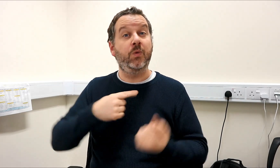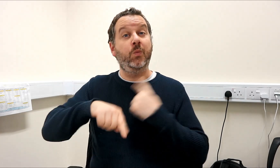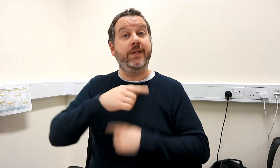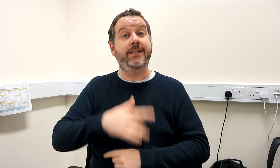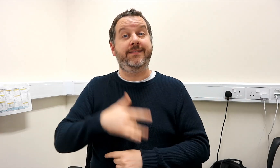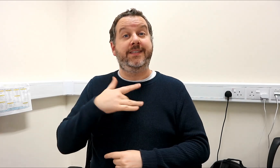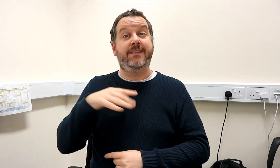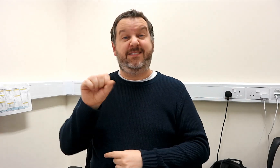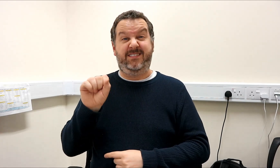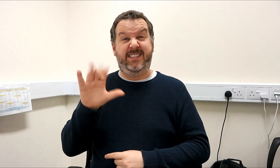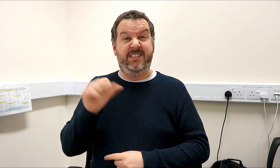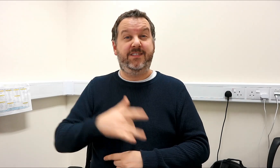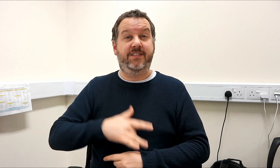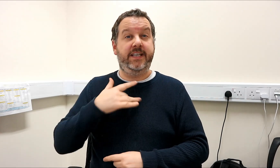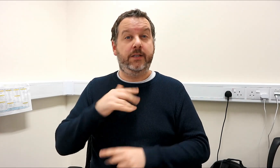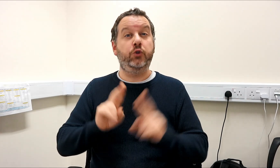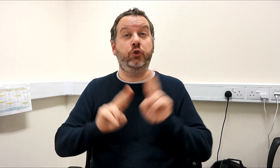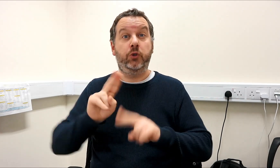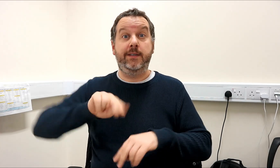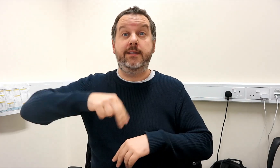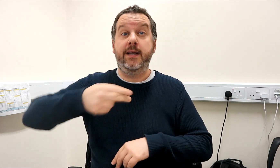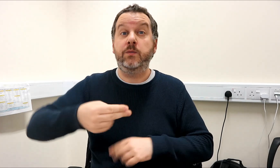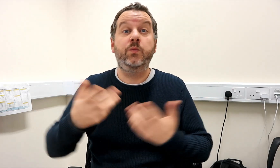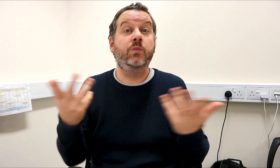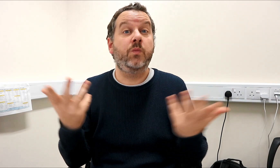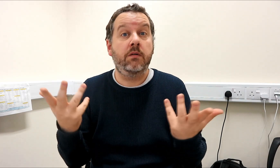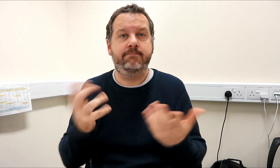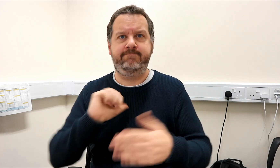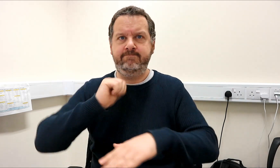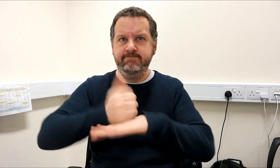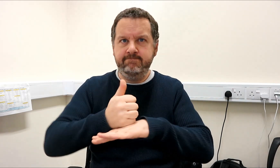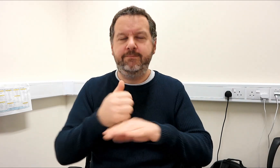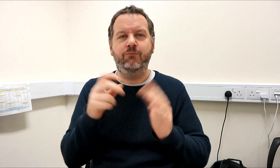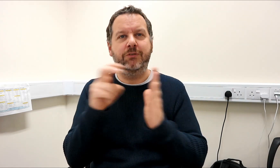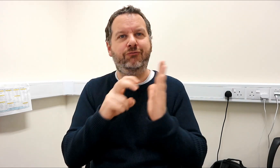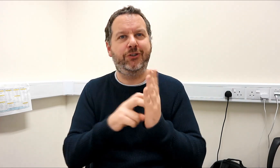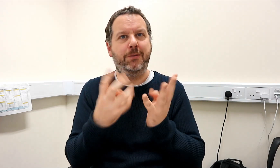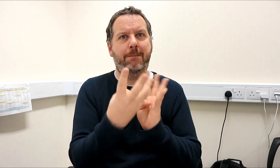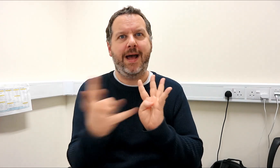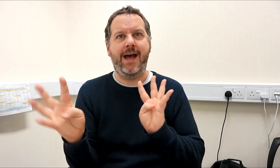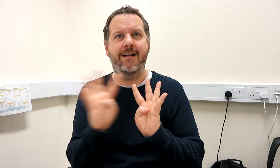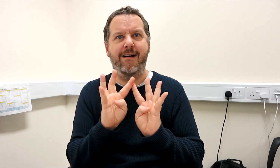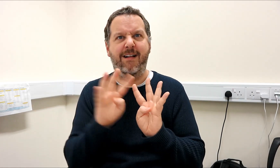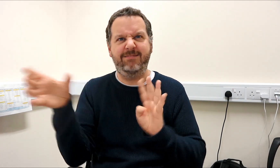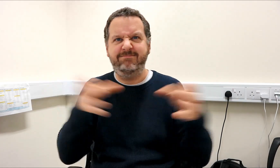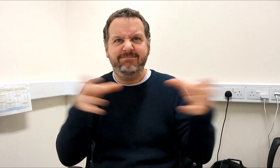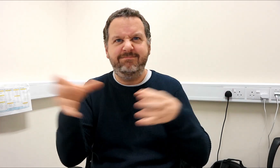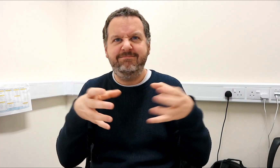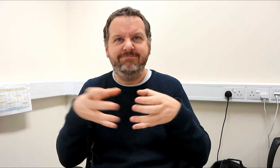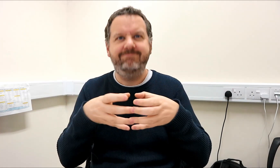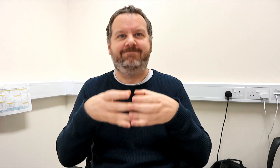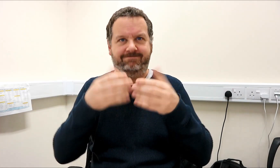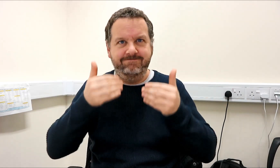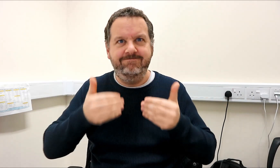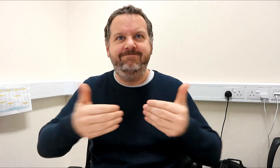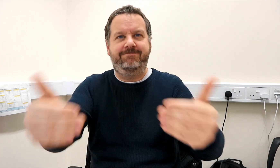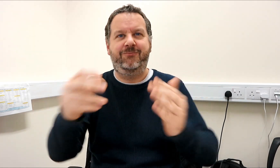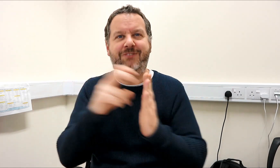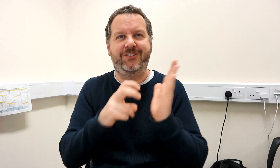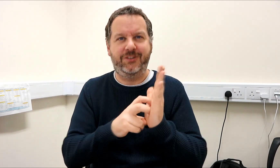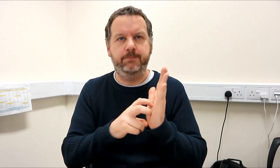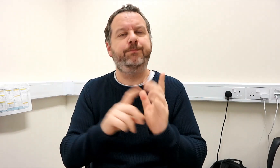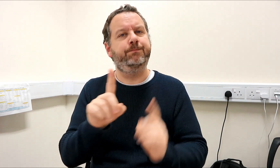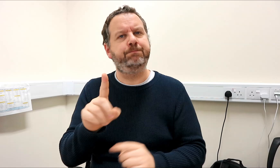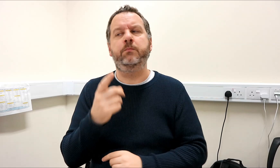In SLIS' view, the next step is to set up a Registration Panel to advance the process of establishing a register.